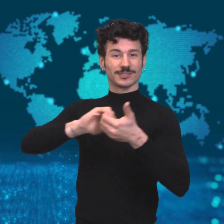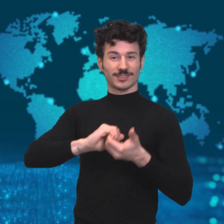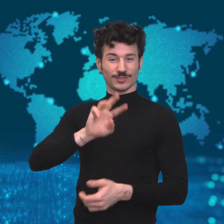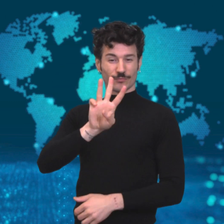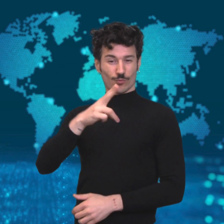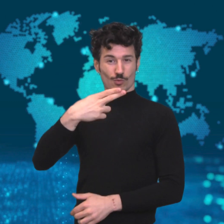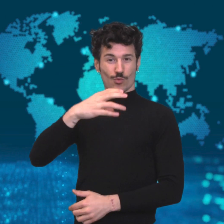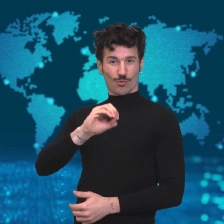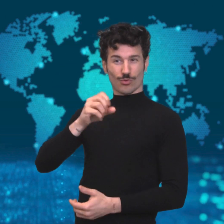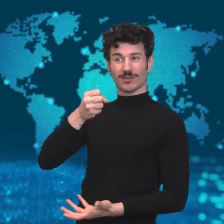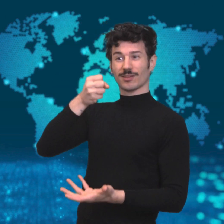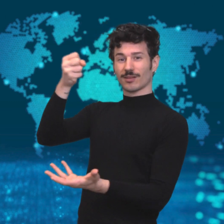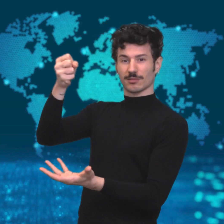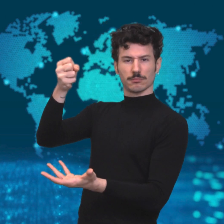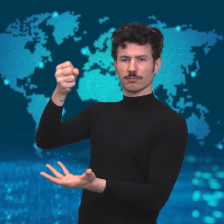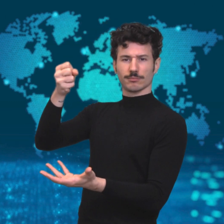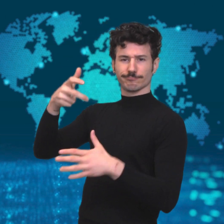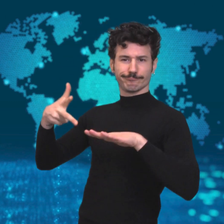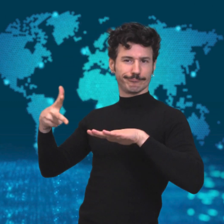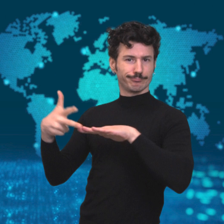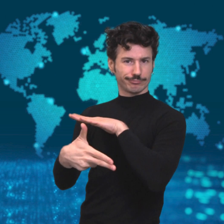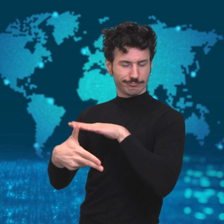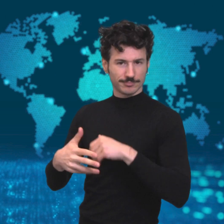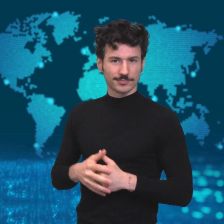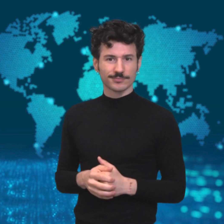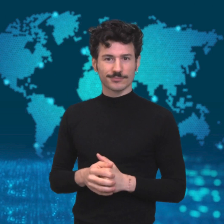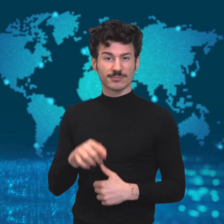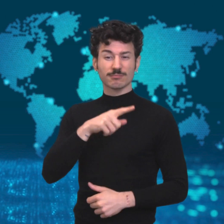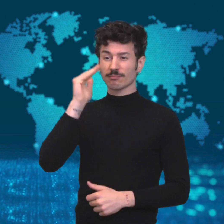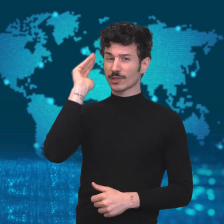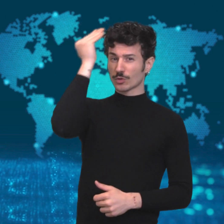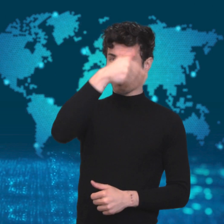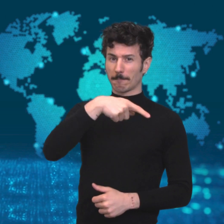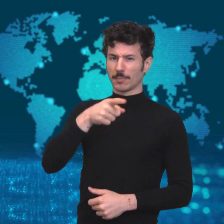than 400 million USD, to the World Health